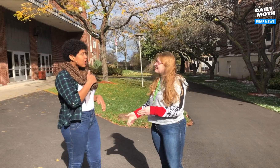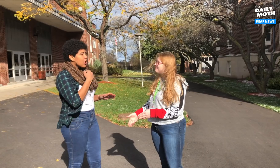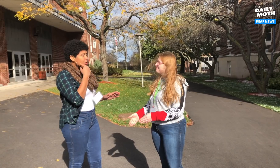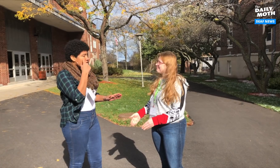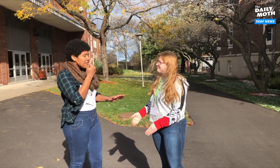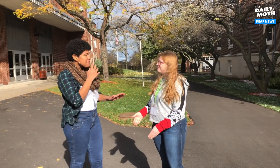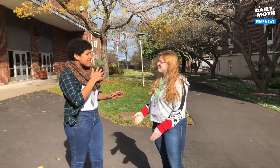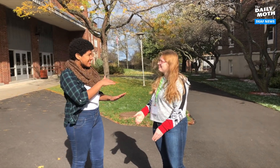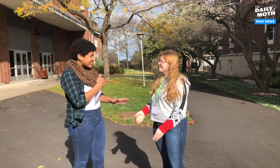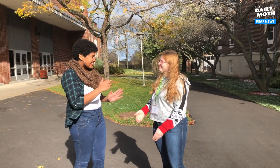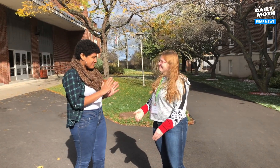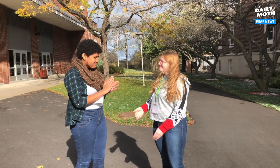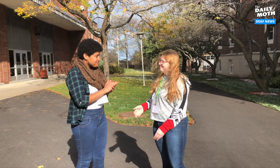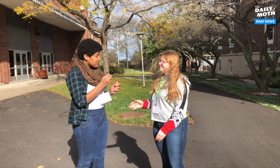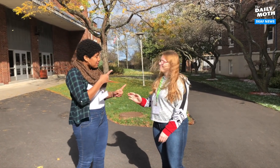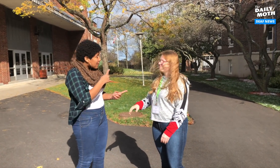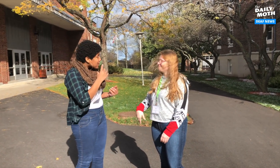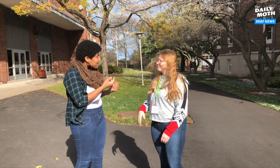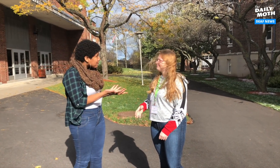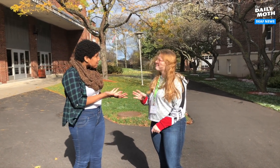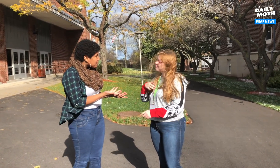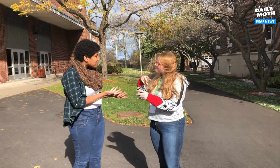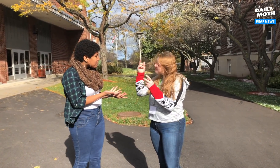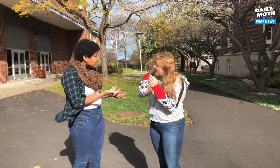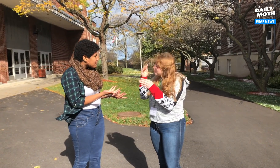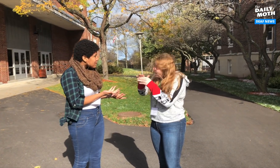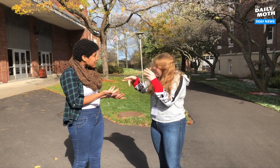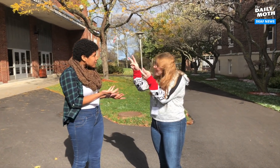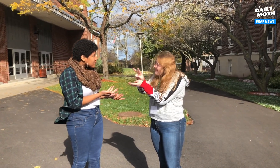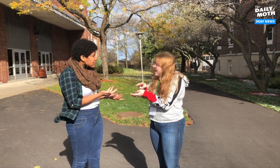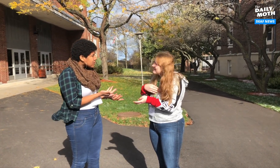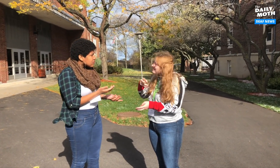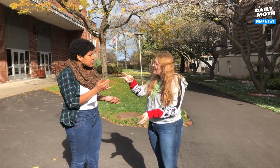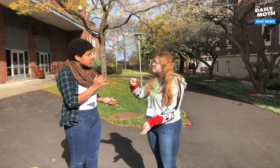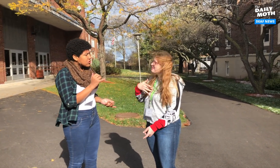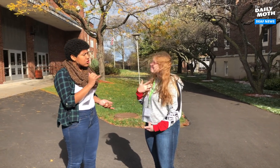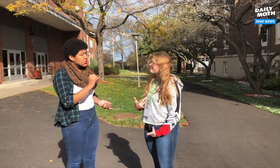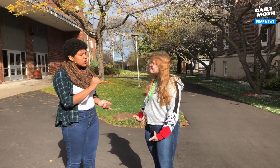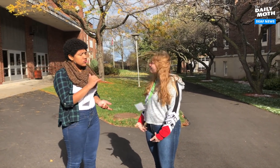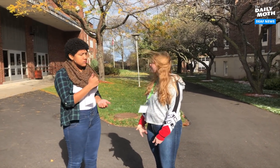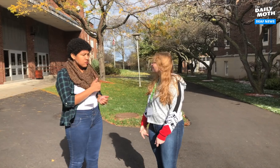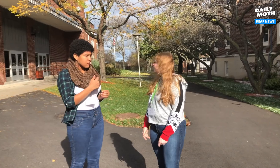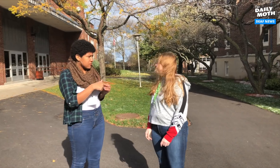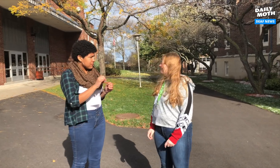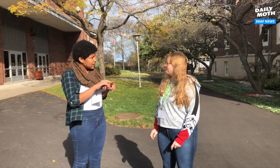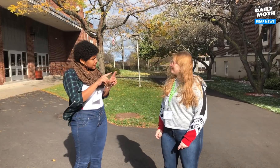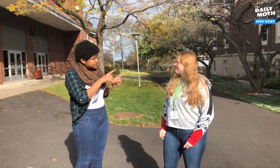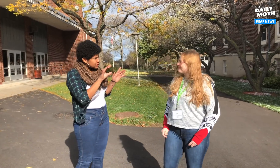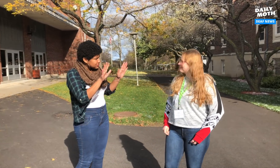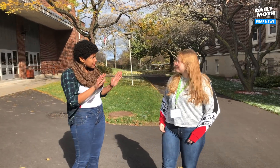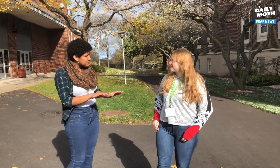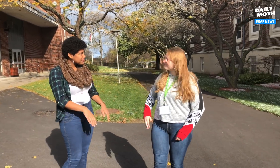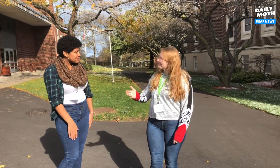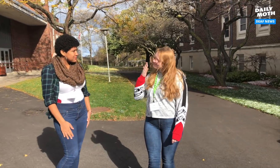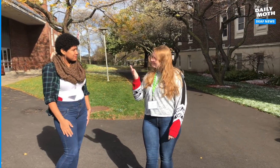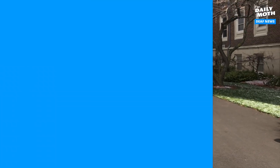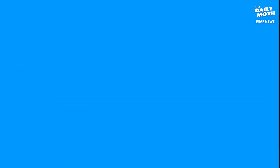I’m talking about the volleyball team losing last weekend. I’m sorry. I just had a thought. You were saying? I’m feeling really down because the volleyball team lost last weekend! Sorry about that, but you’re great! Thank you!